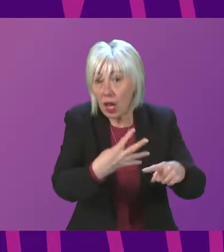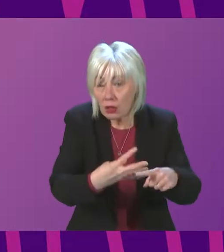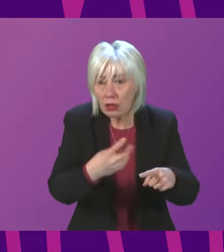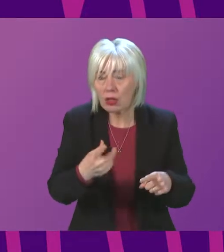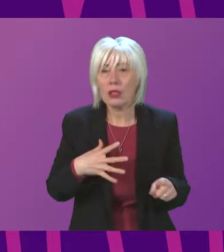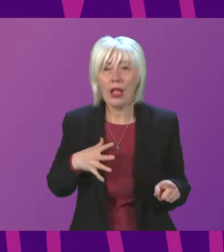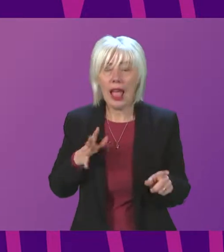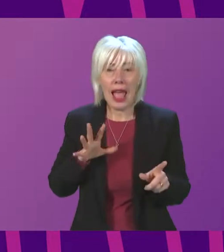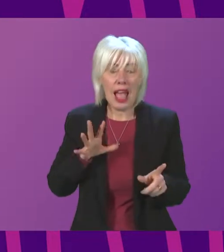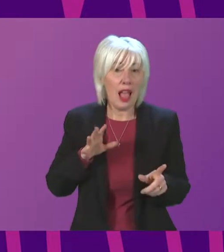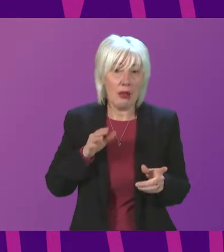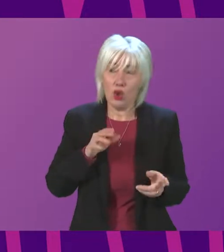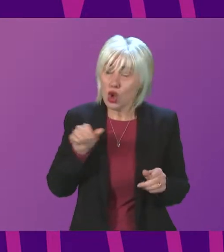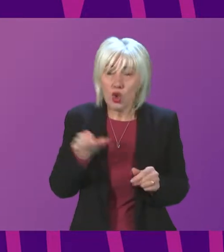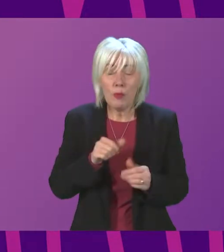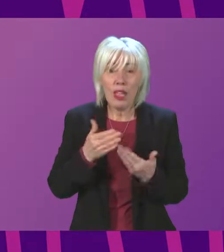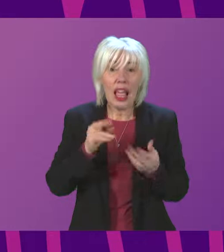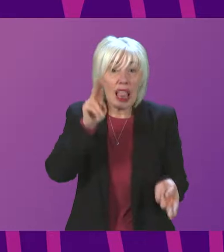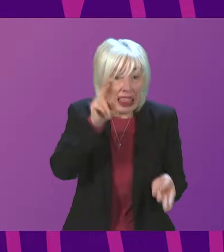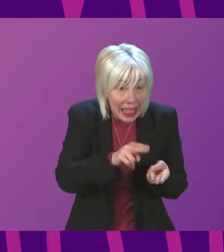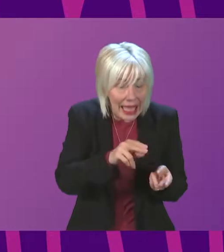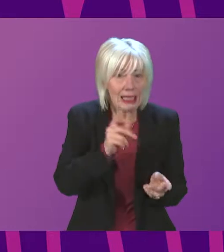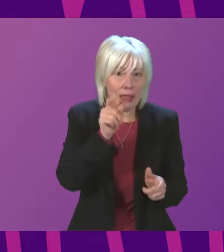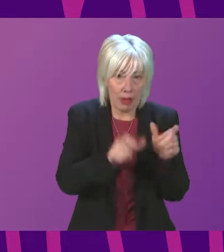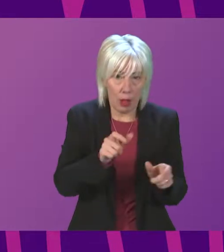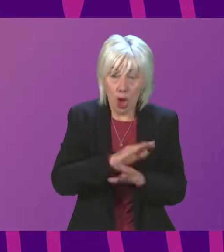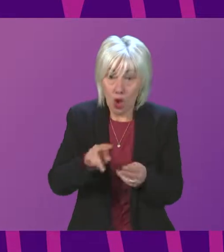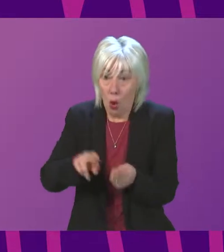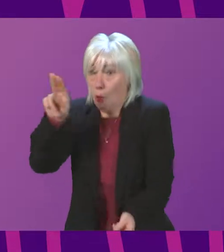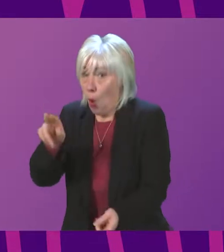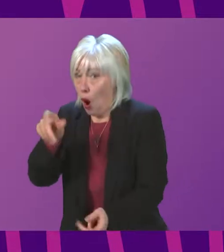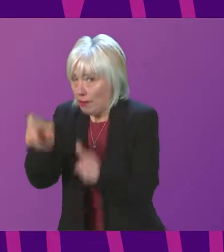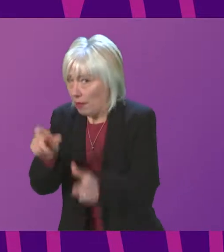Surely a catch-up plan should mean fewer, rather than more, people on waiting lists?